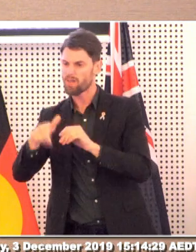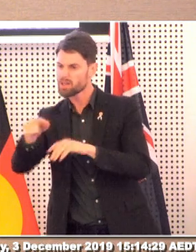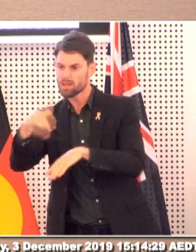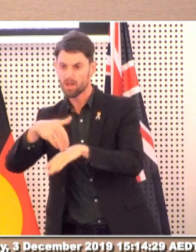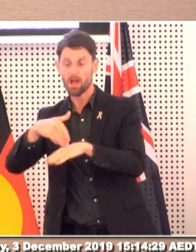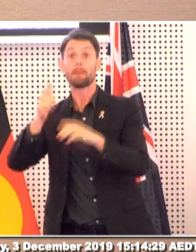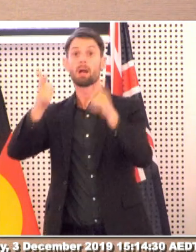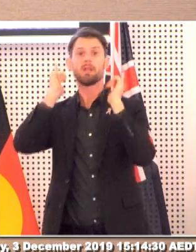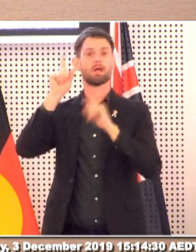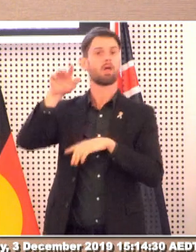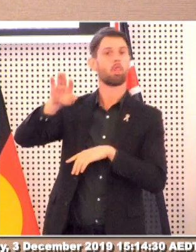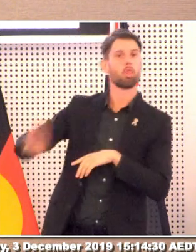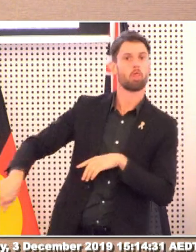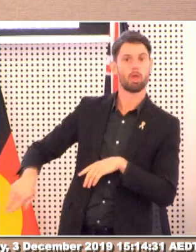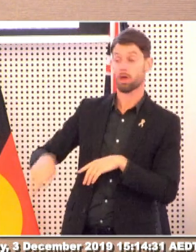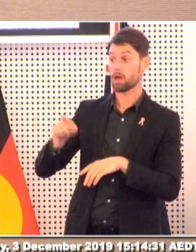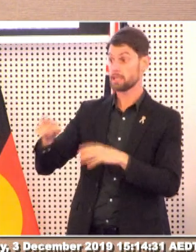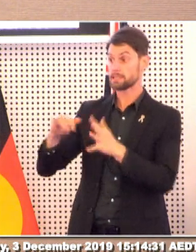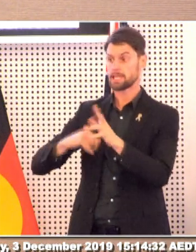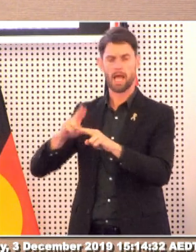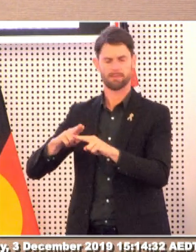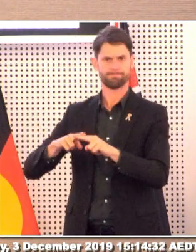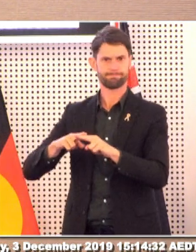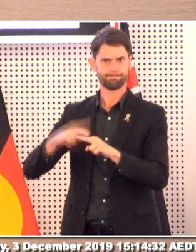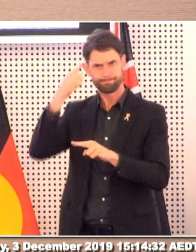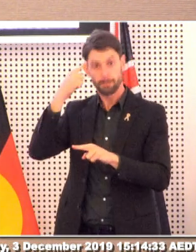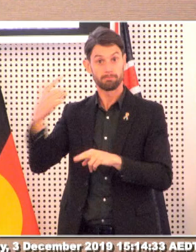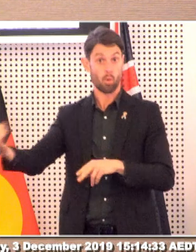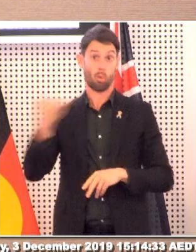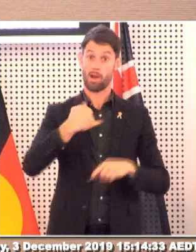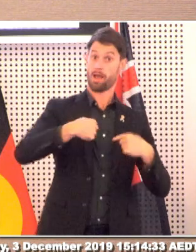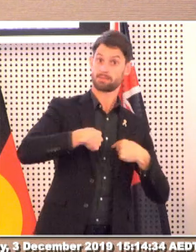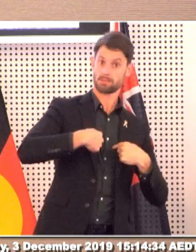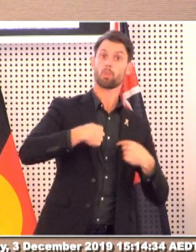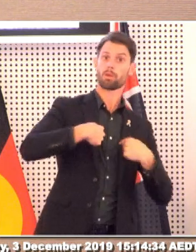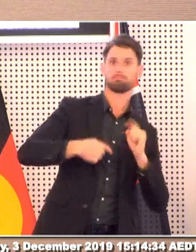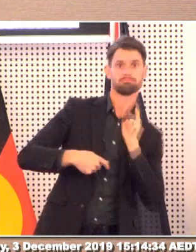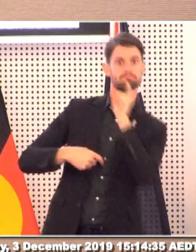Sometimes it’s really a vexatious call, but more often than not it’s a staff member